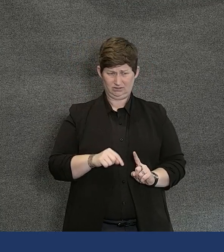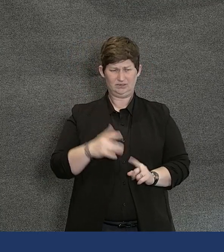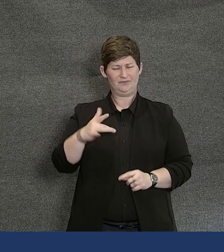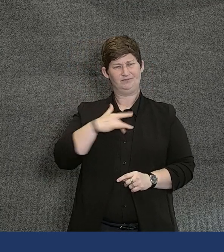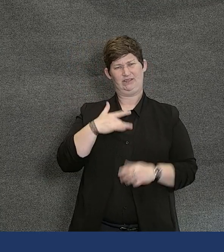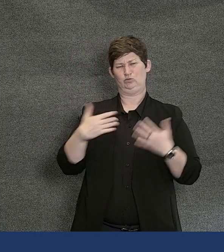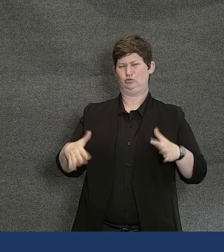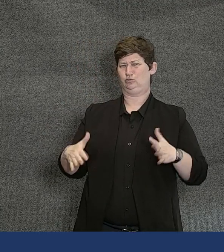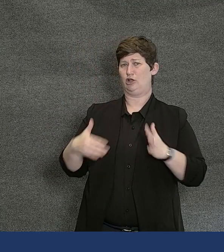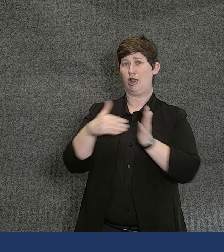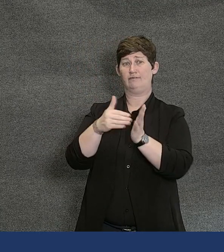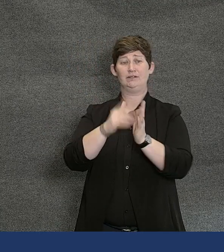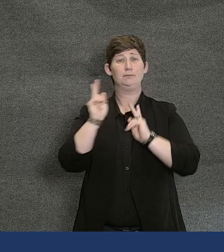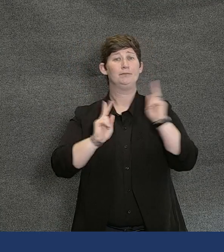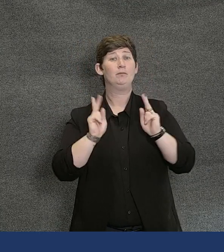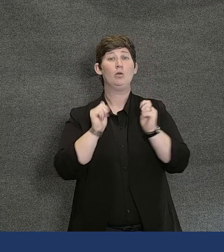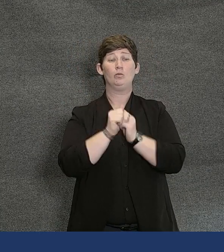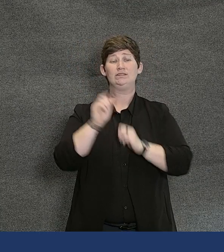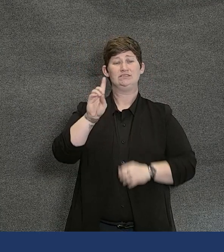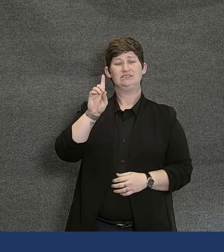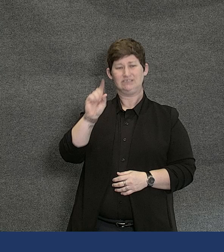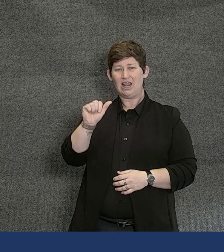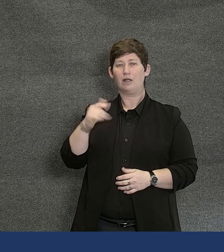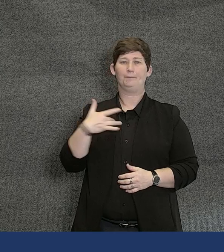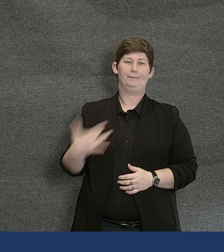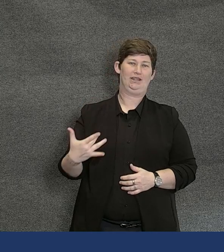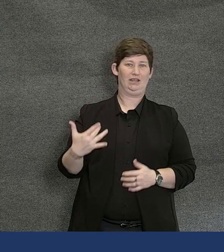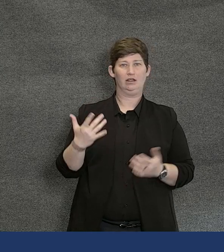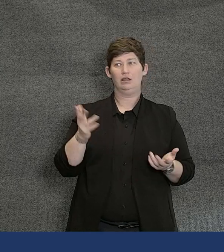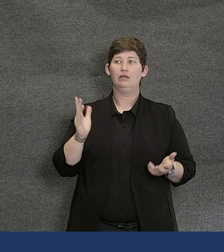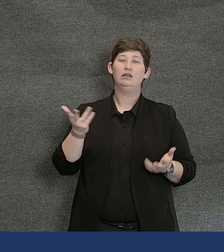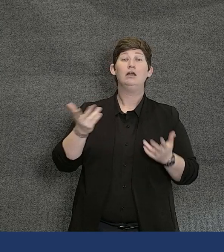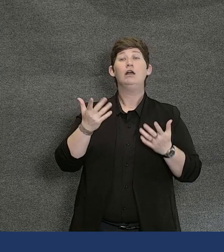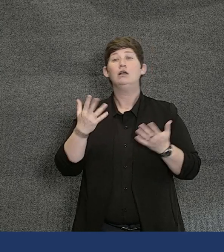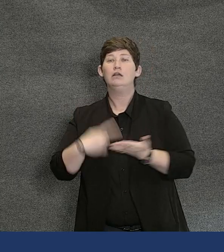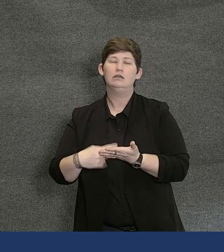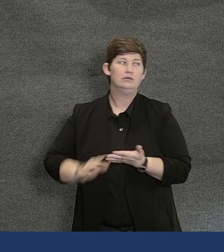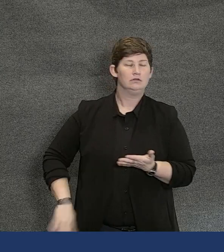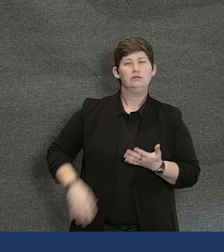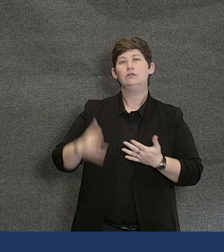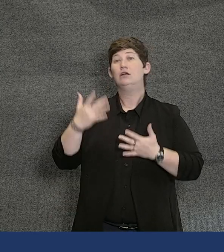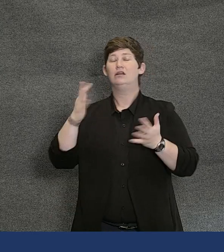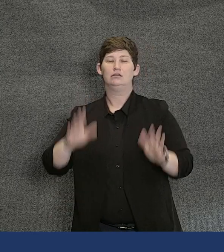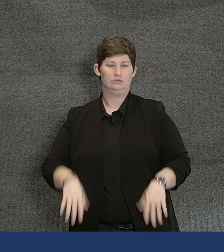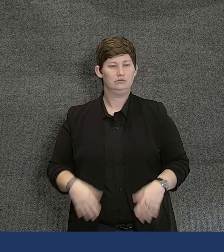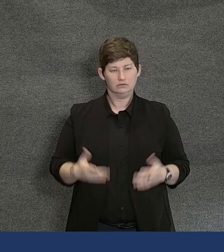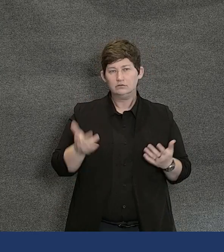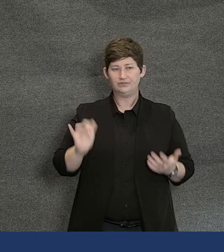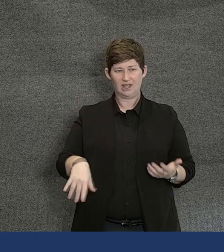are an afterthought. I think self-driving vehicles, folks with disabilities